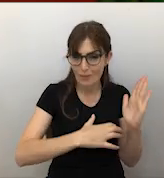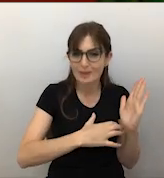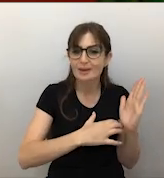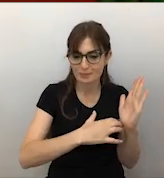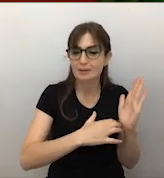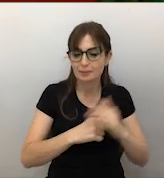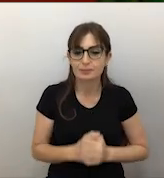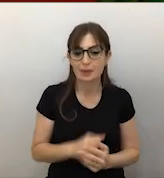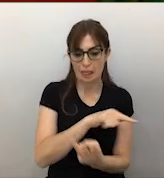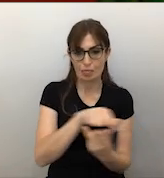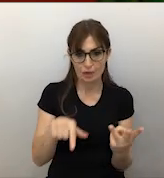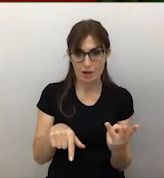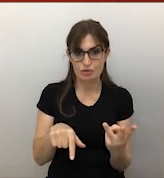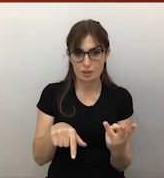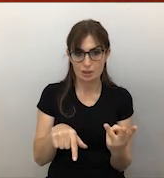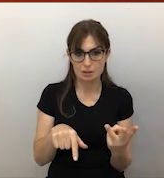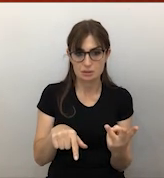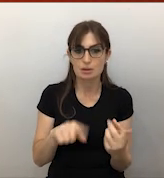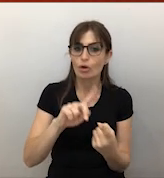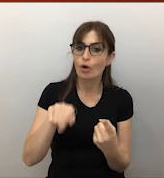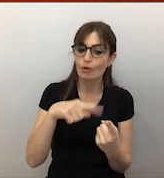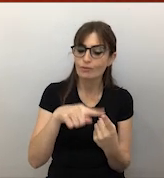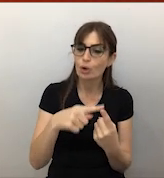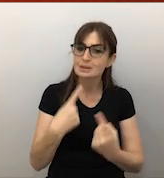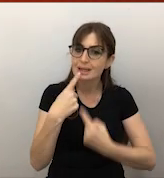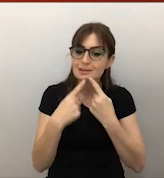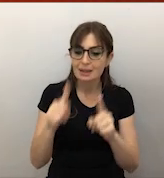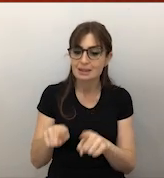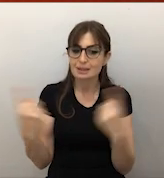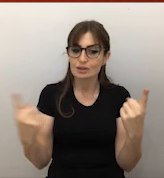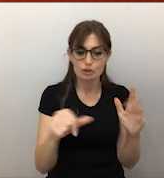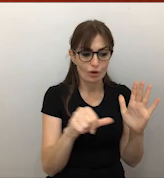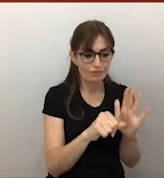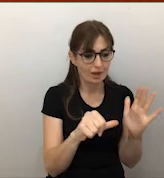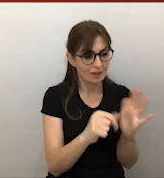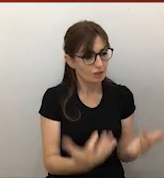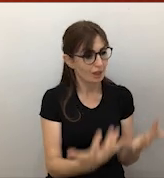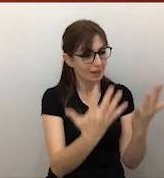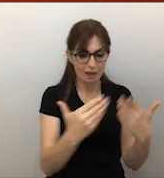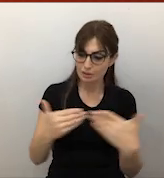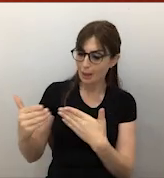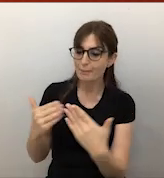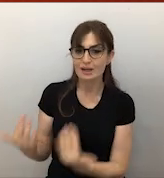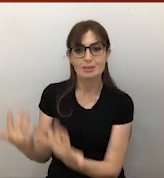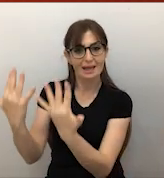and we will cover three areas. First, we will explain the difference between financial accounting and management accounting